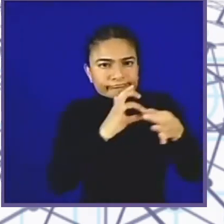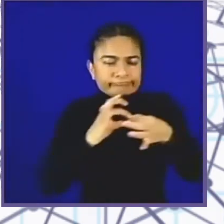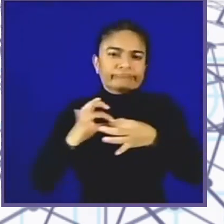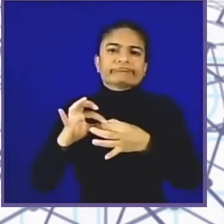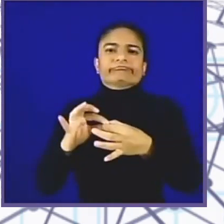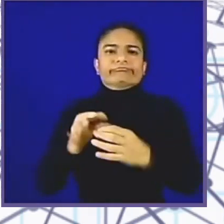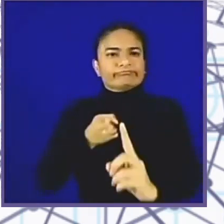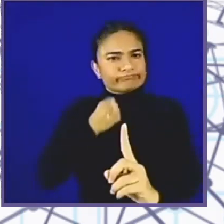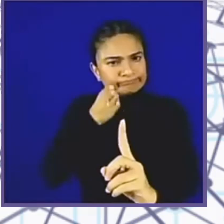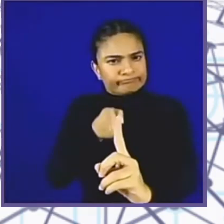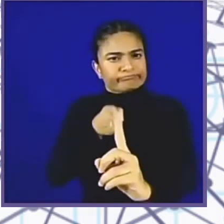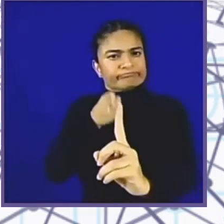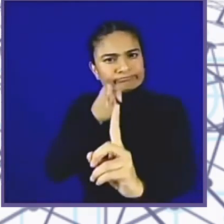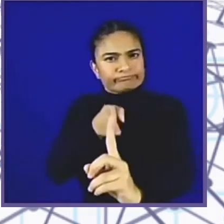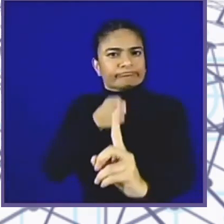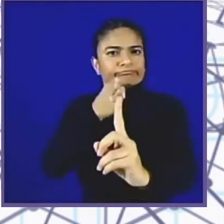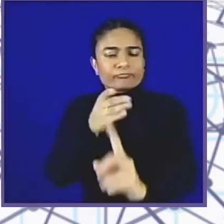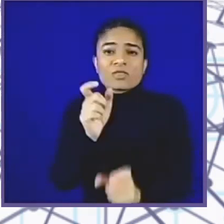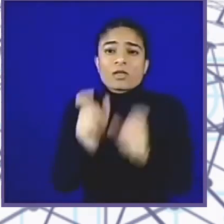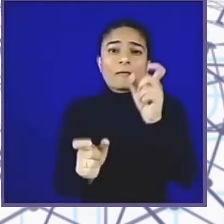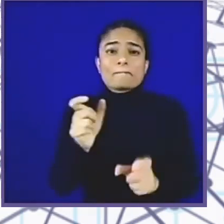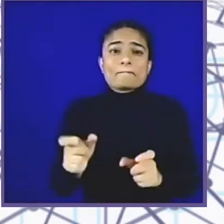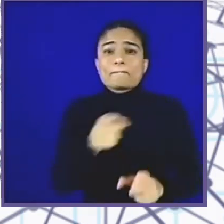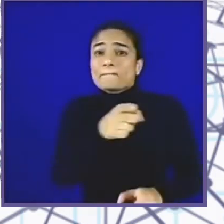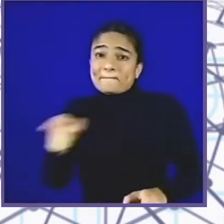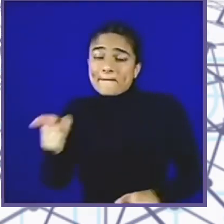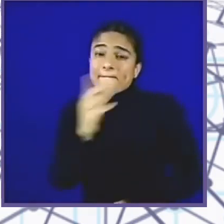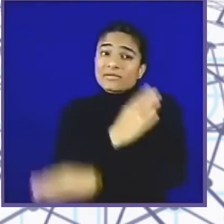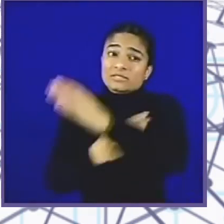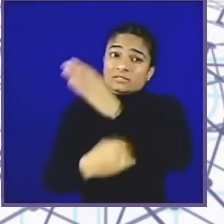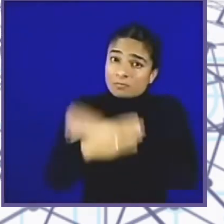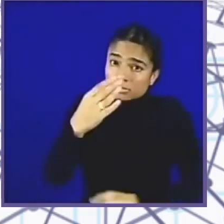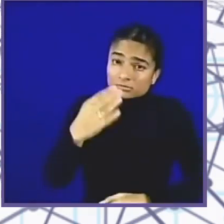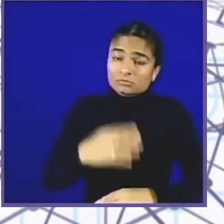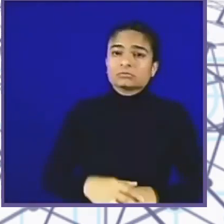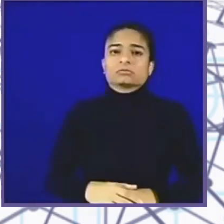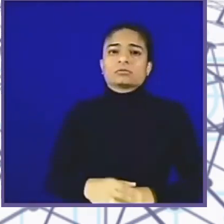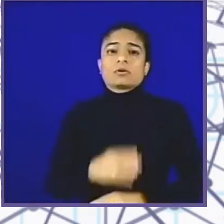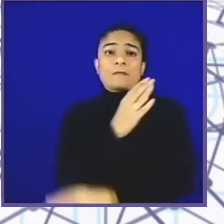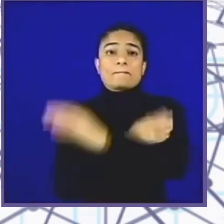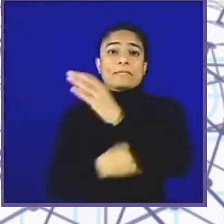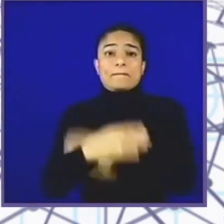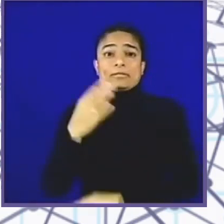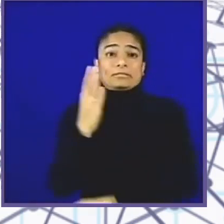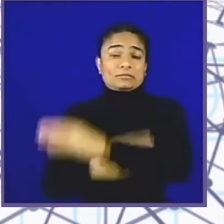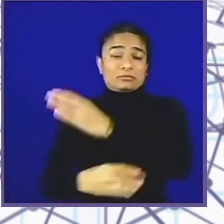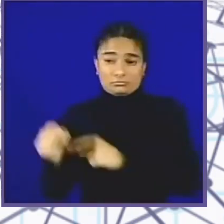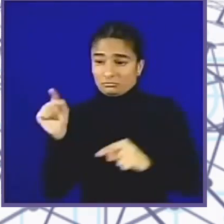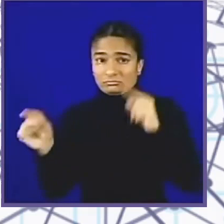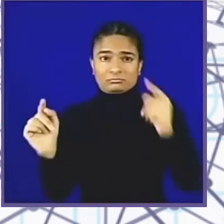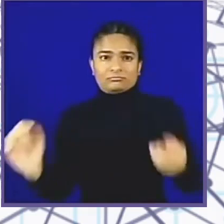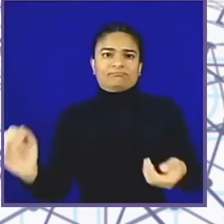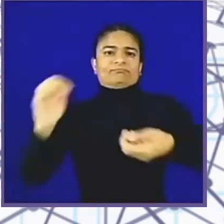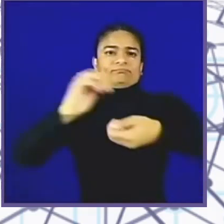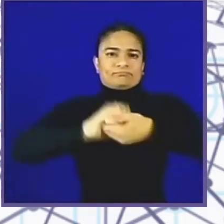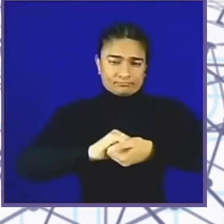age of two weeks, I was diagnosed with brittle bone disease. And over the course of my life,